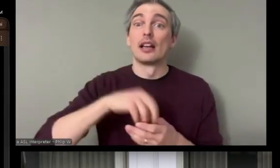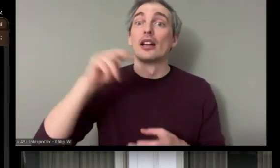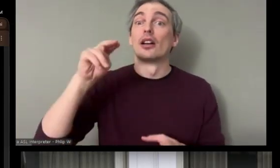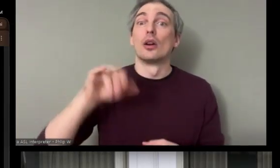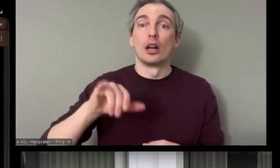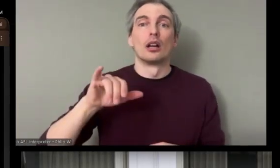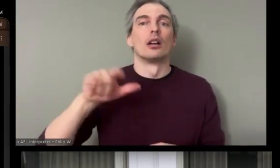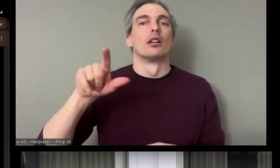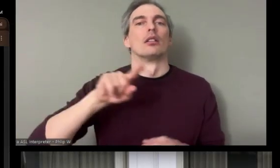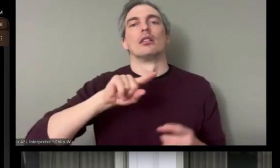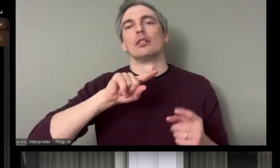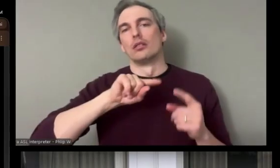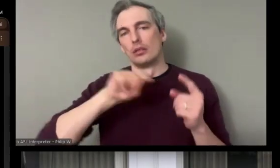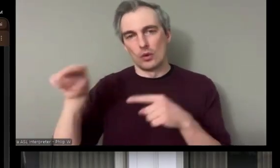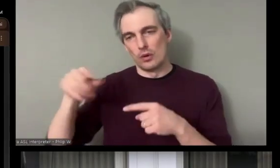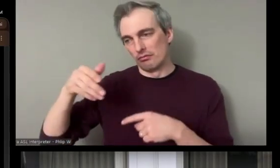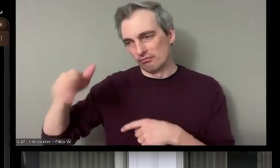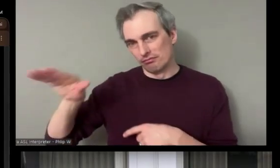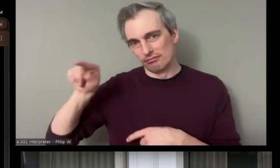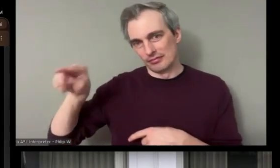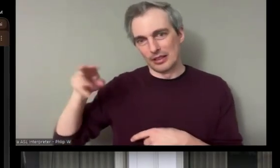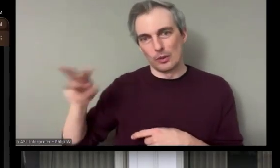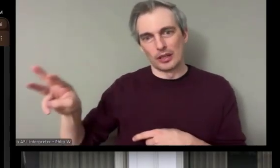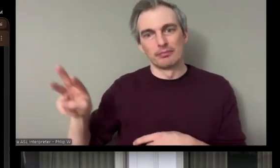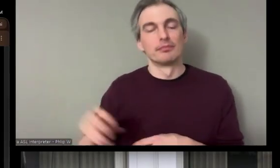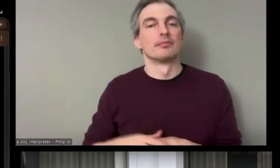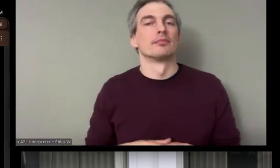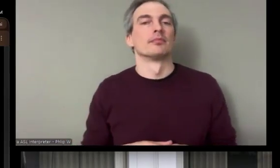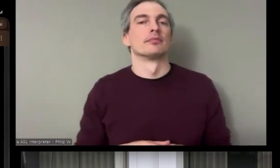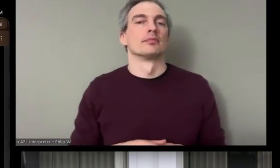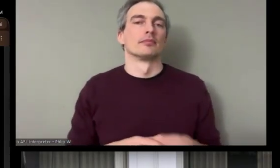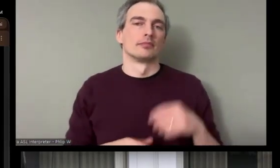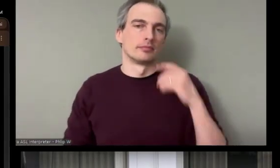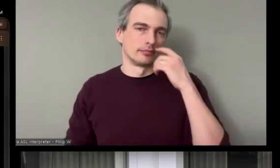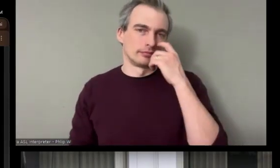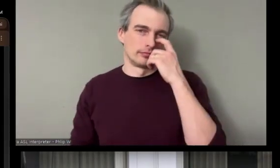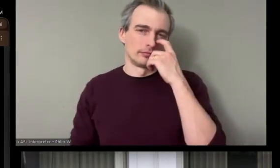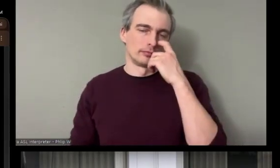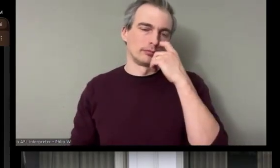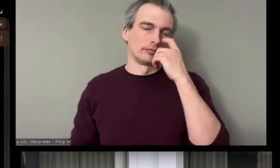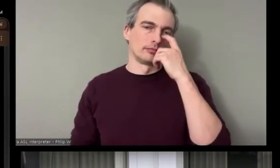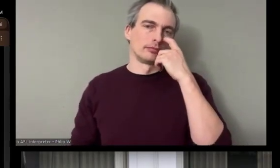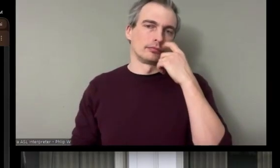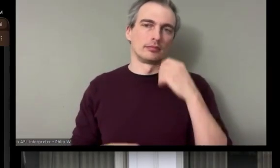And basically what I did in this option was... Start adding a sound effect.